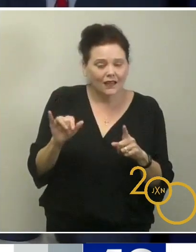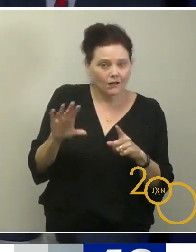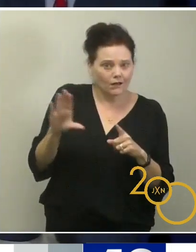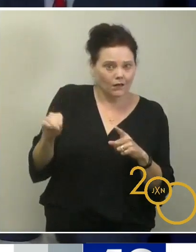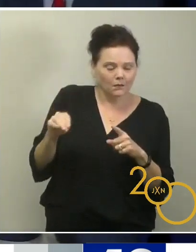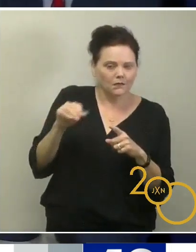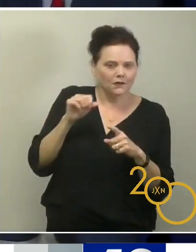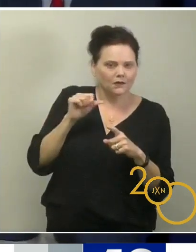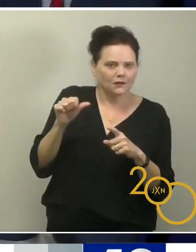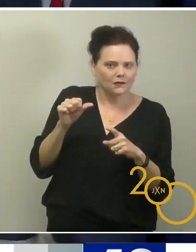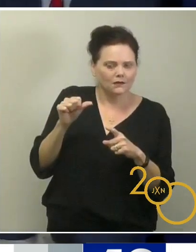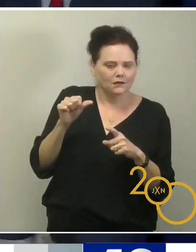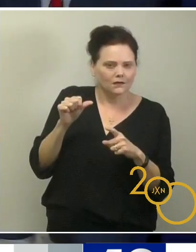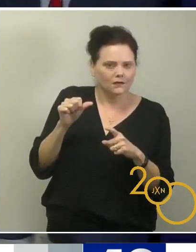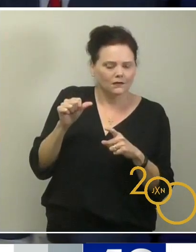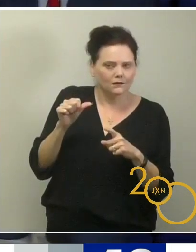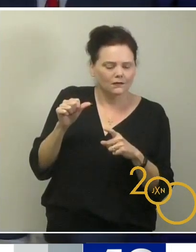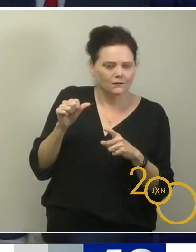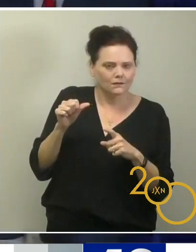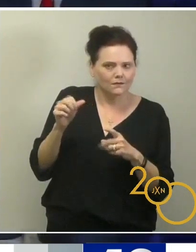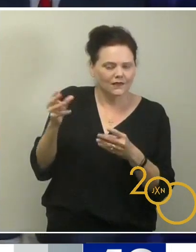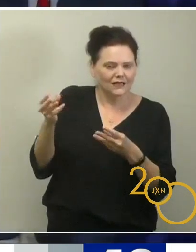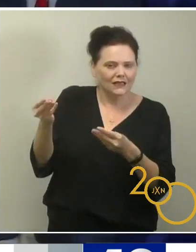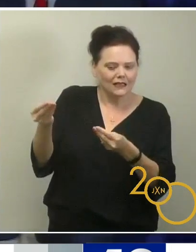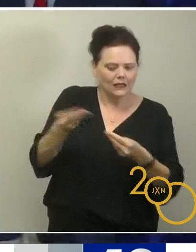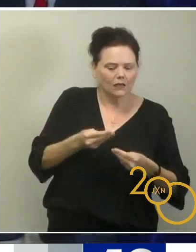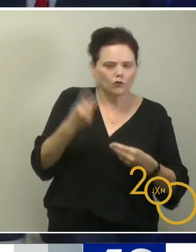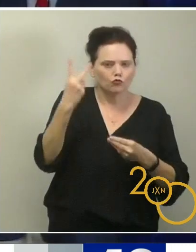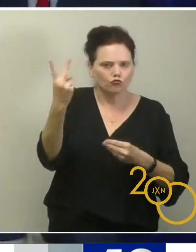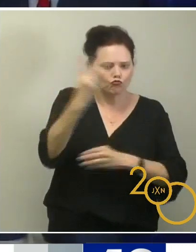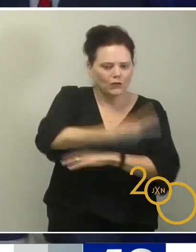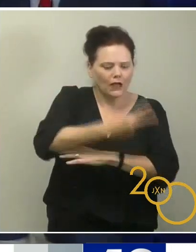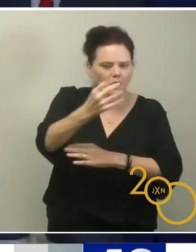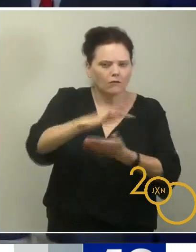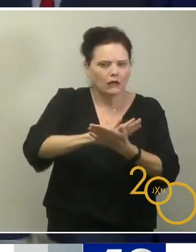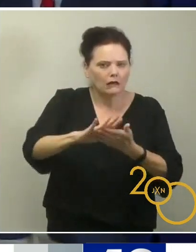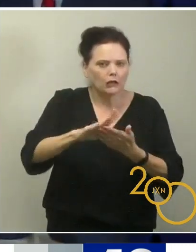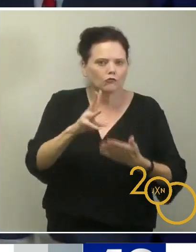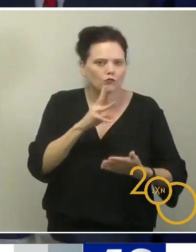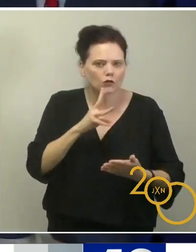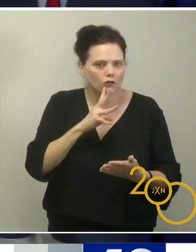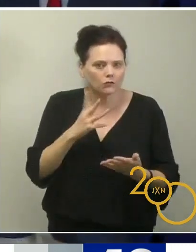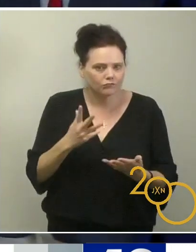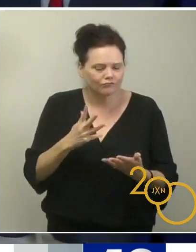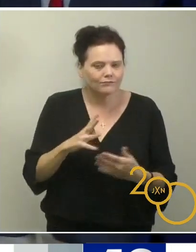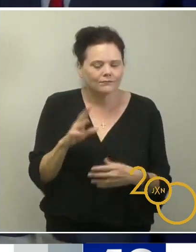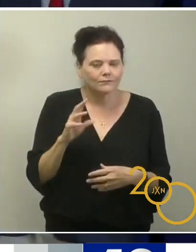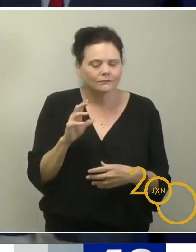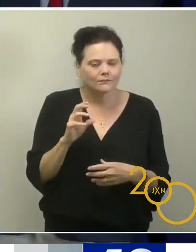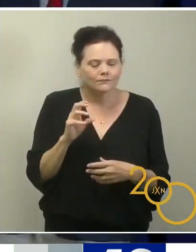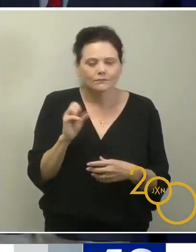HEALTH FILE. IT WAS DONE BY ANOTHER ENTITY.